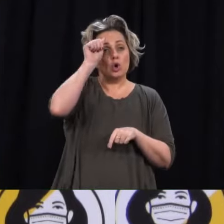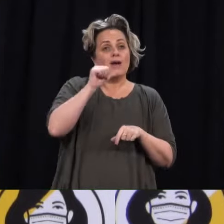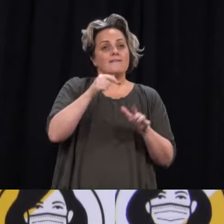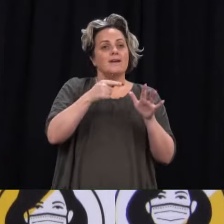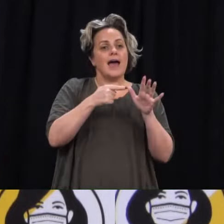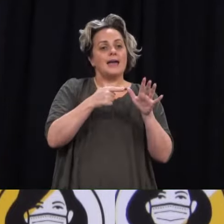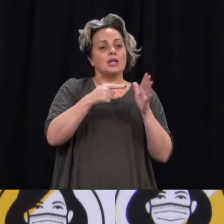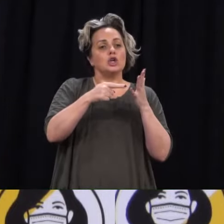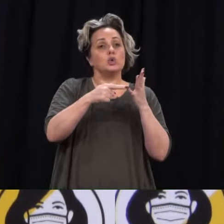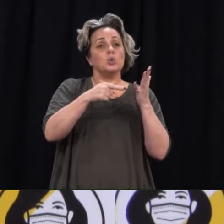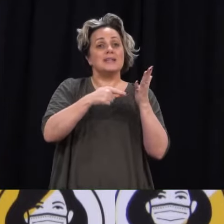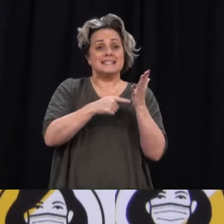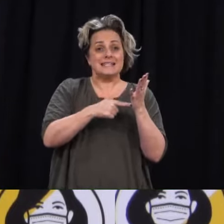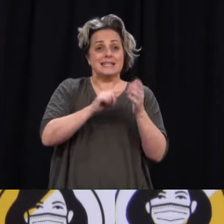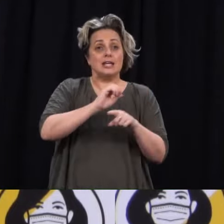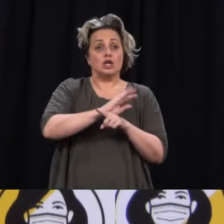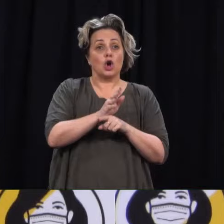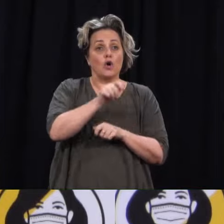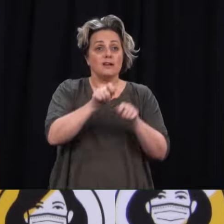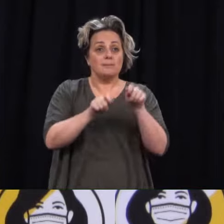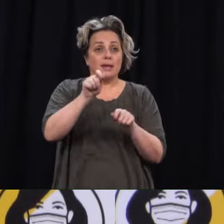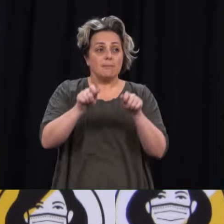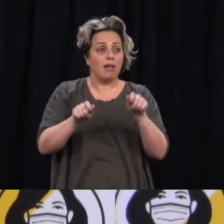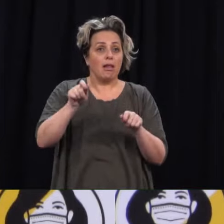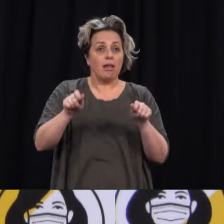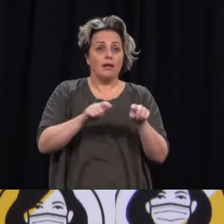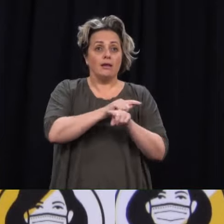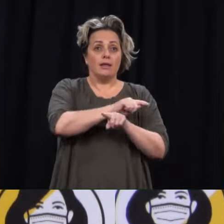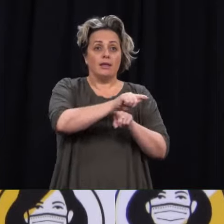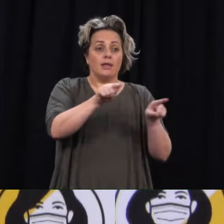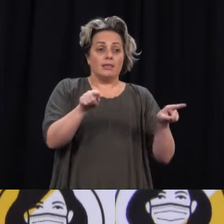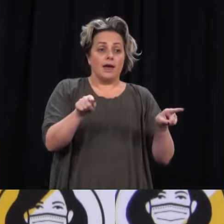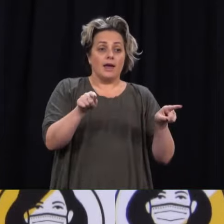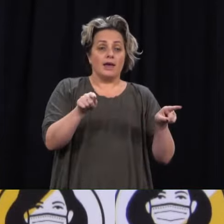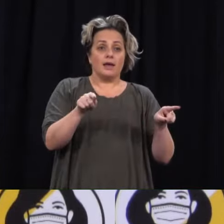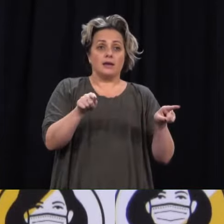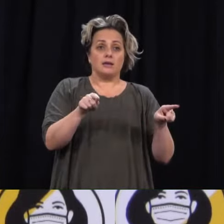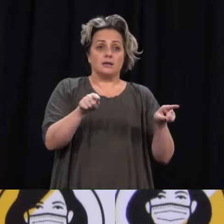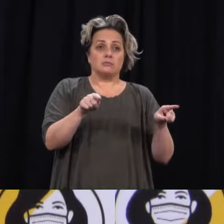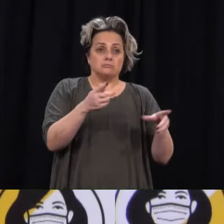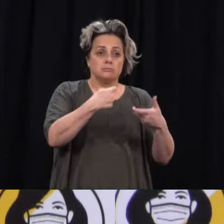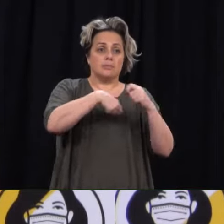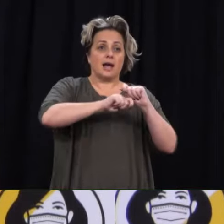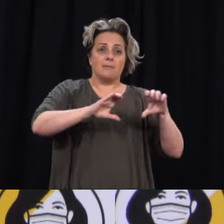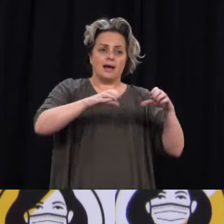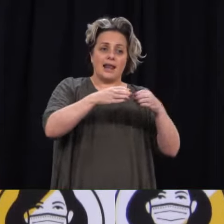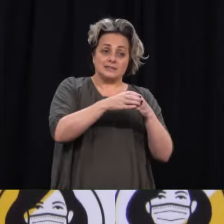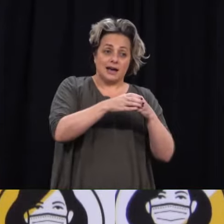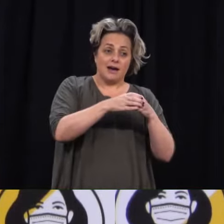detailed breakdown of that? Also, is there any indication